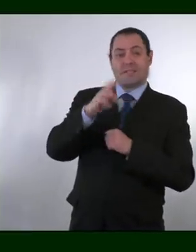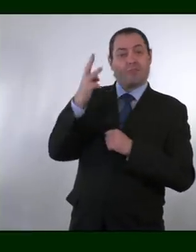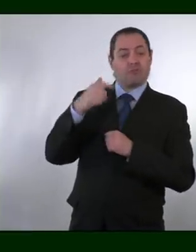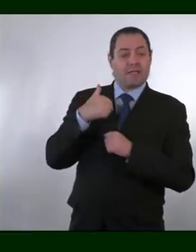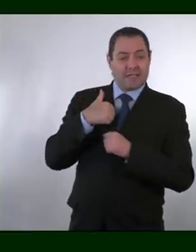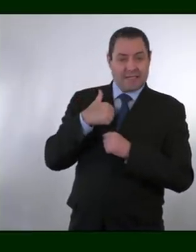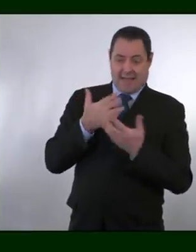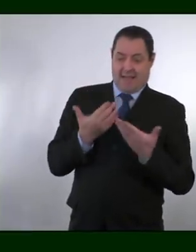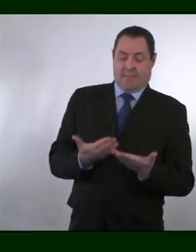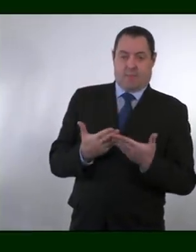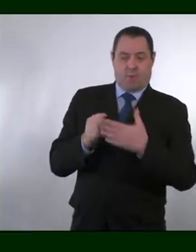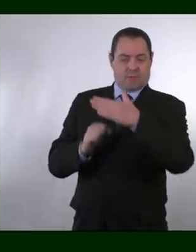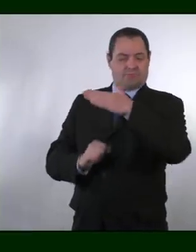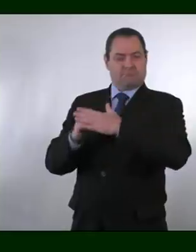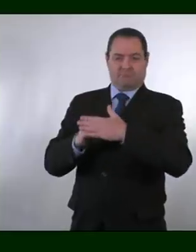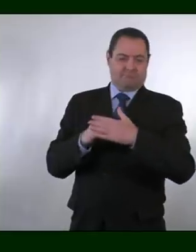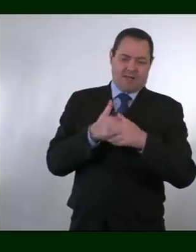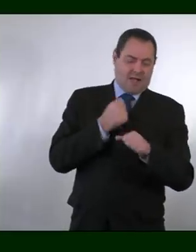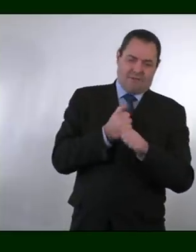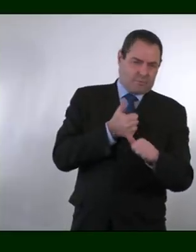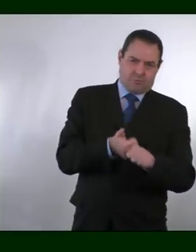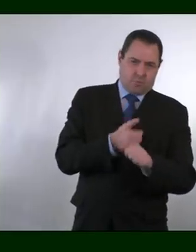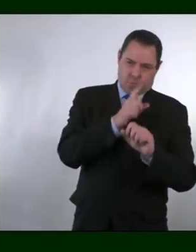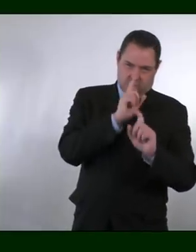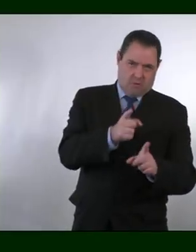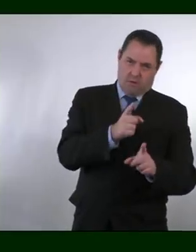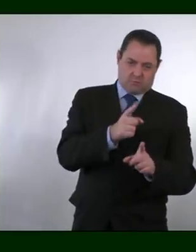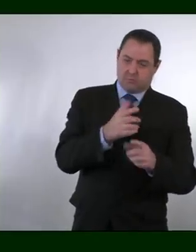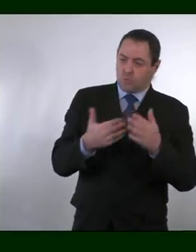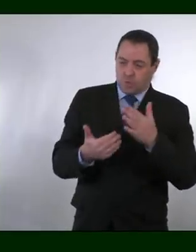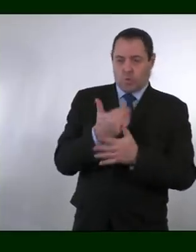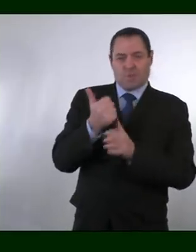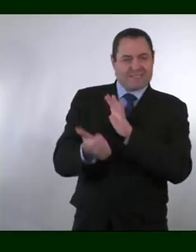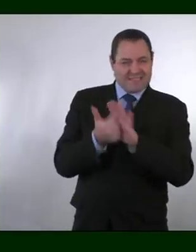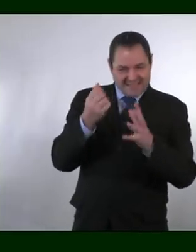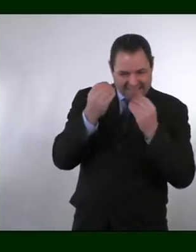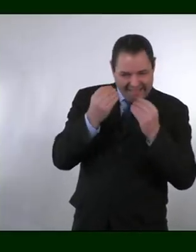for support from the Government in getting a new skill or a new qualification, but we will now